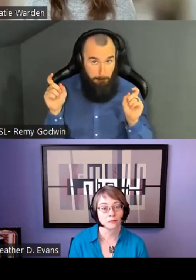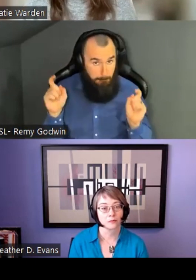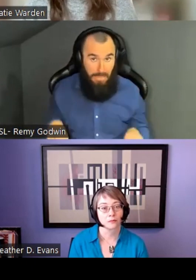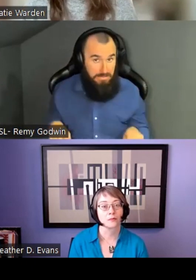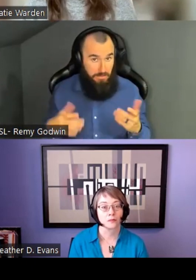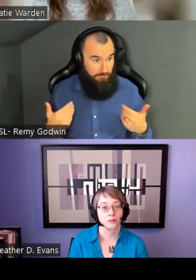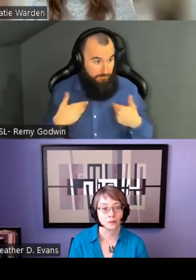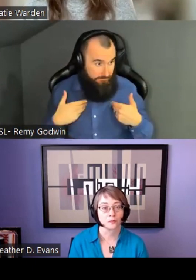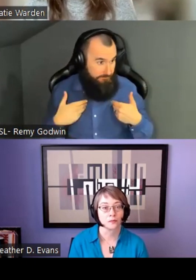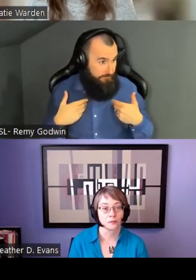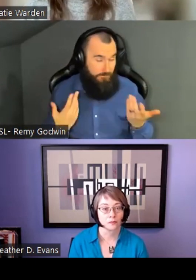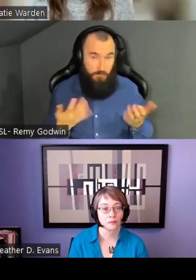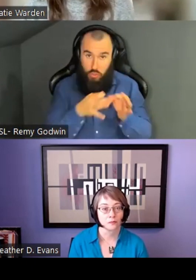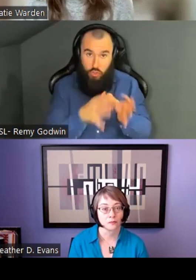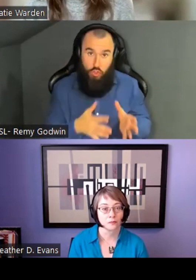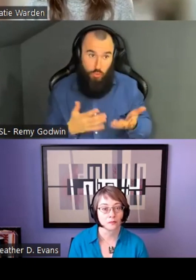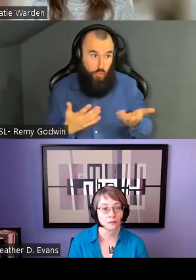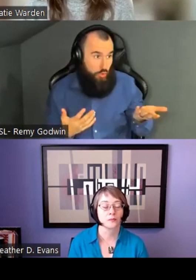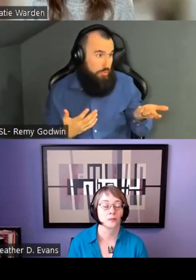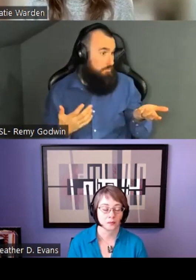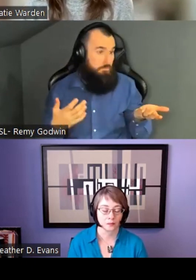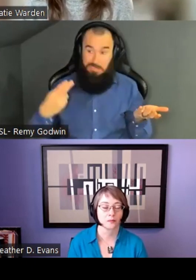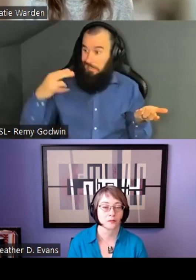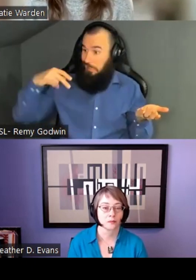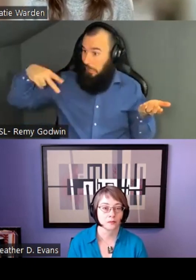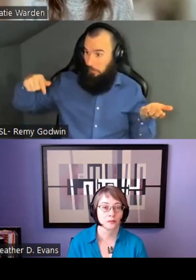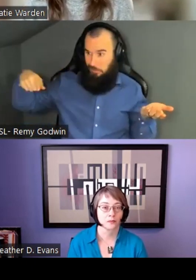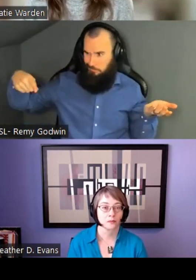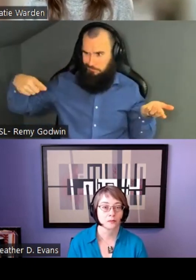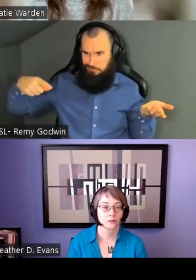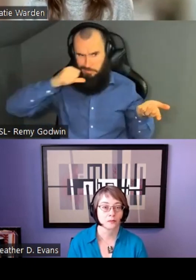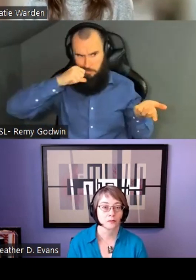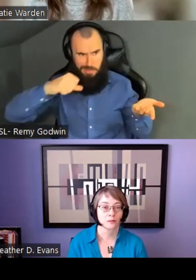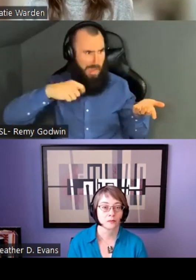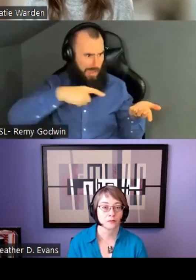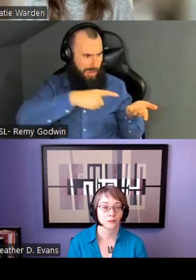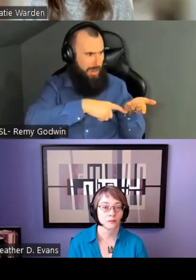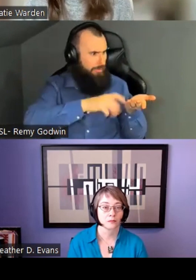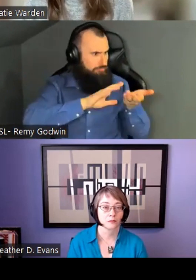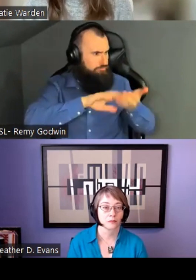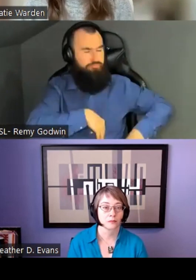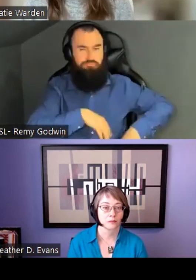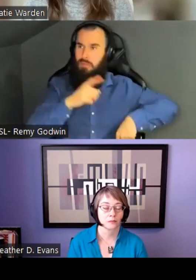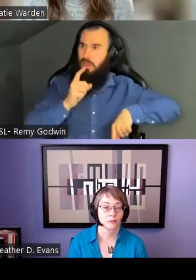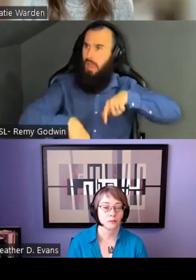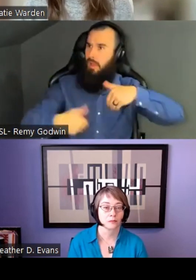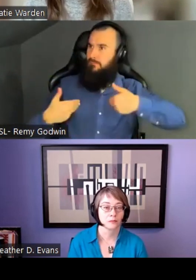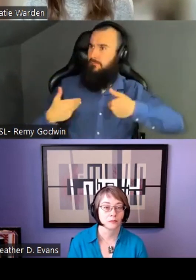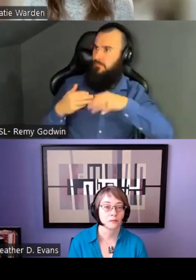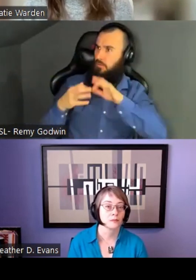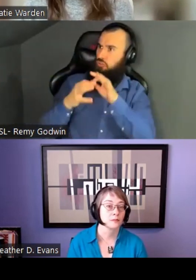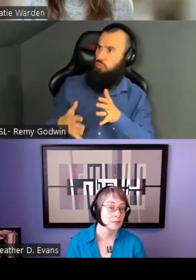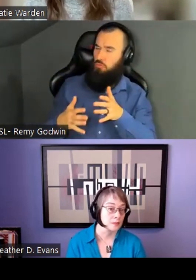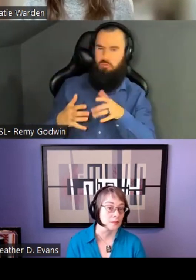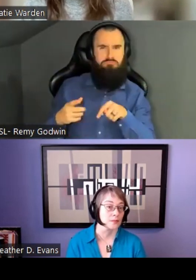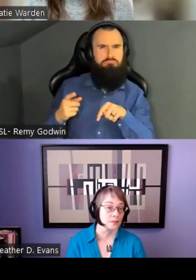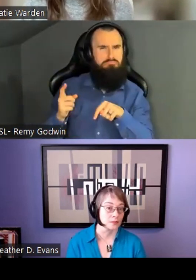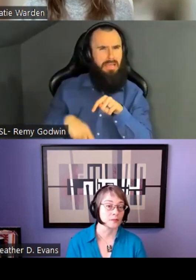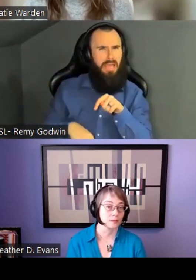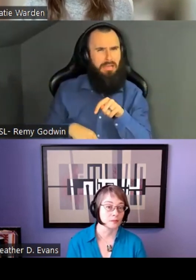that HIPAA wouldn't prevent them, yeah, it wouldn't be an excuse to deny allowing an interpreter